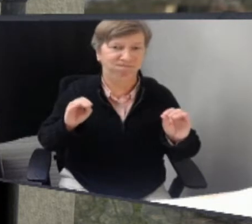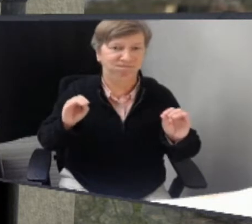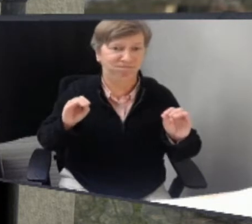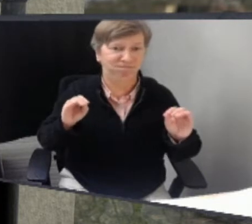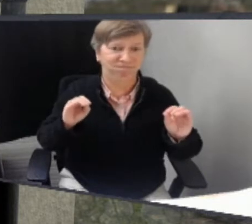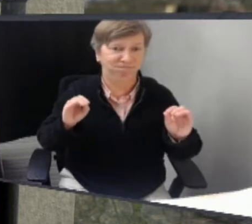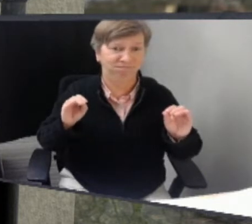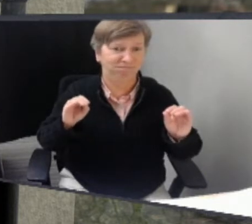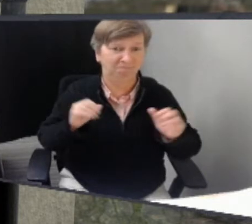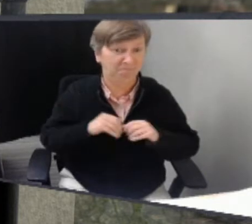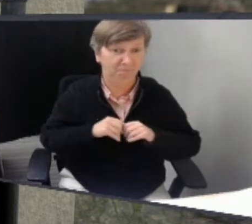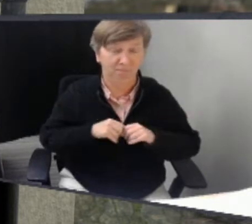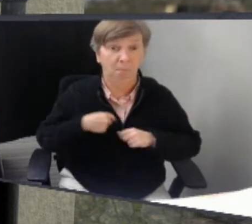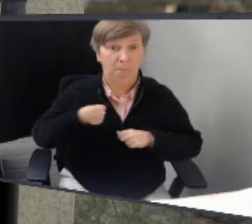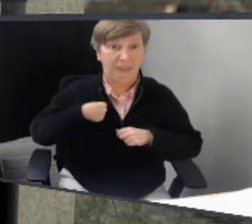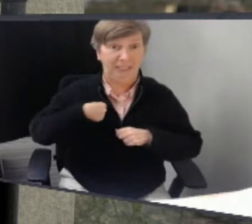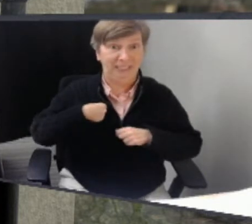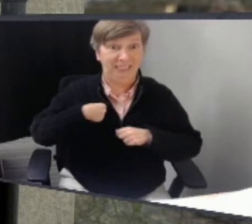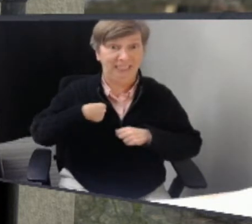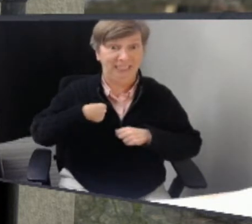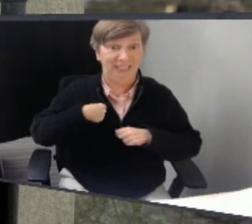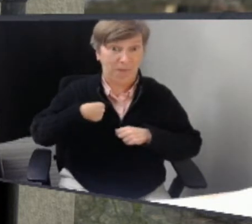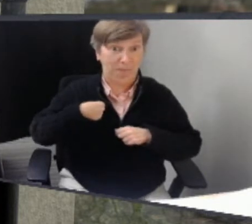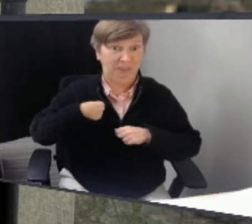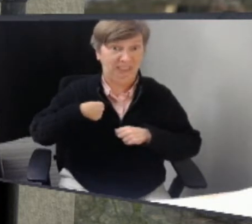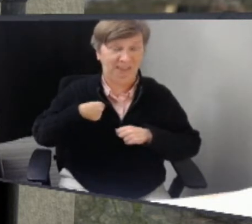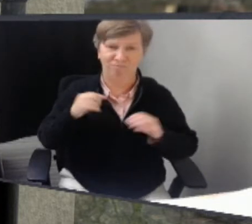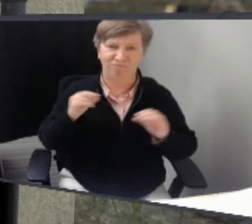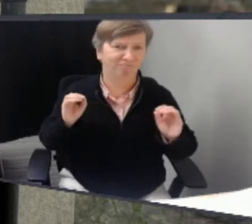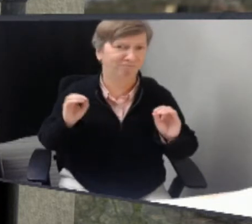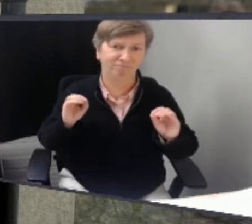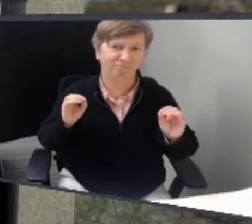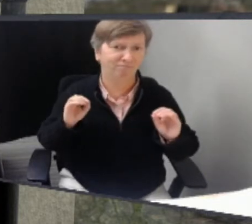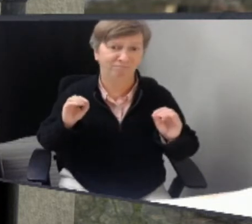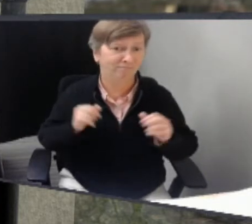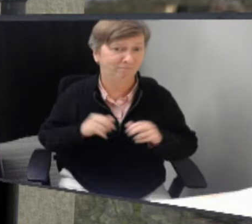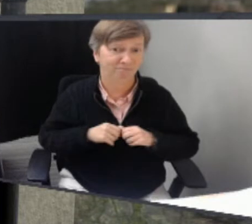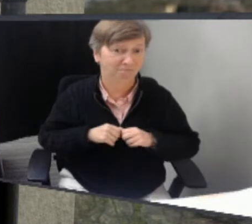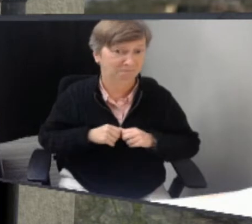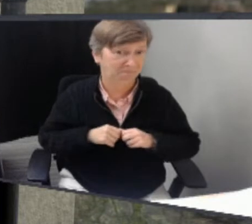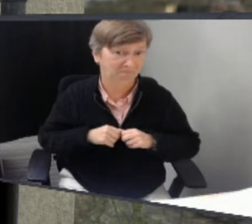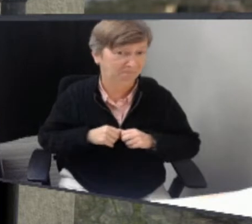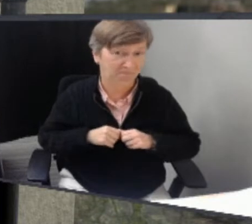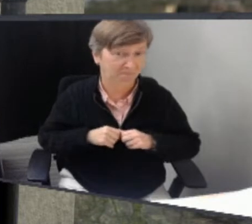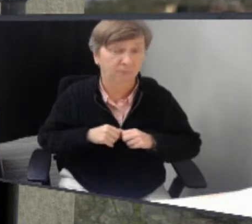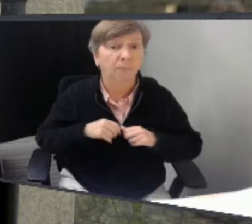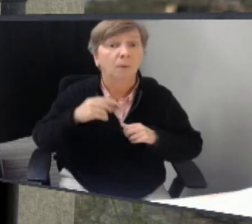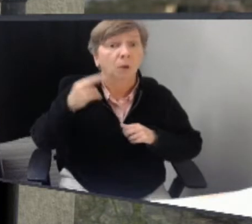And then 14% of them don't use any hearing assistive devices. Personally, I don't use either hearing aids